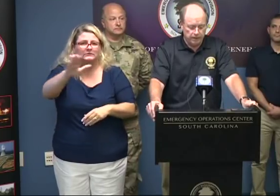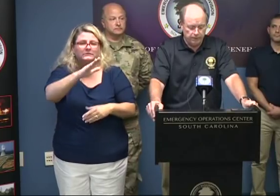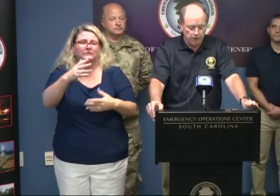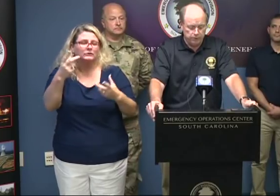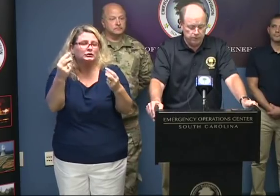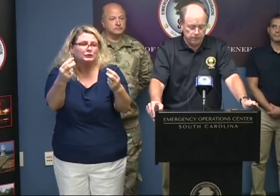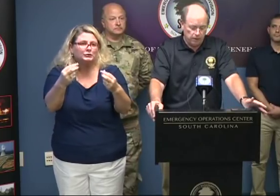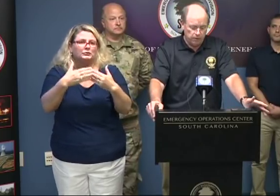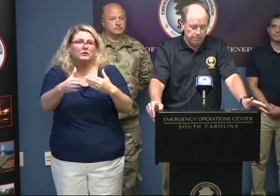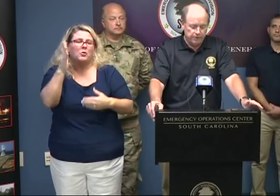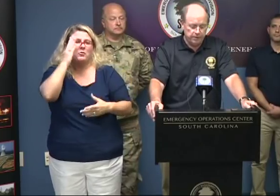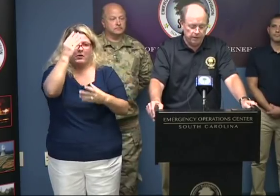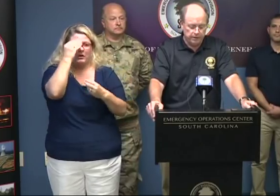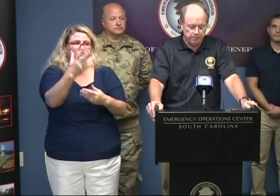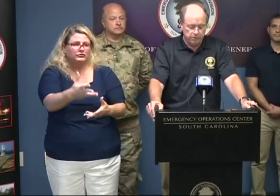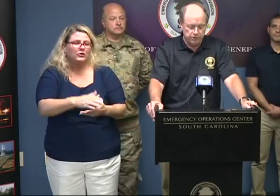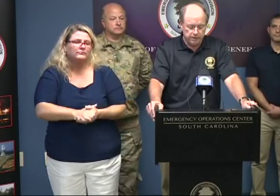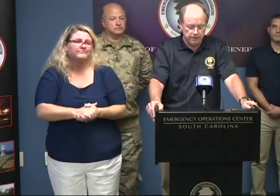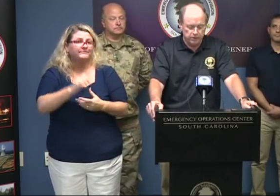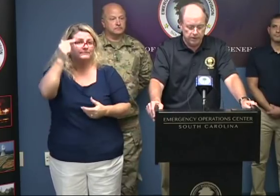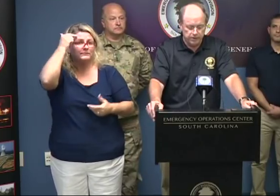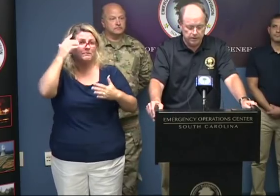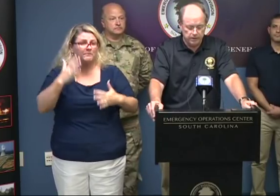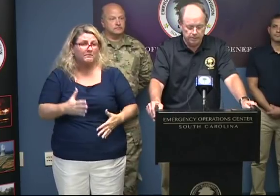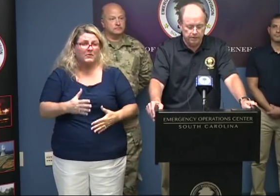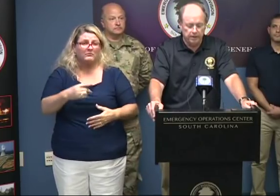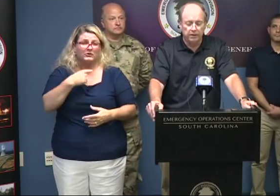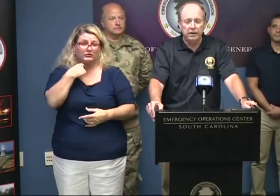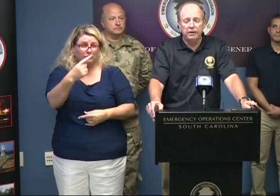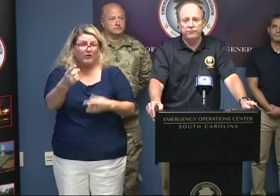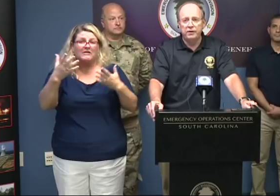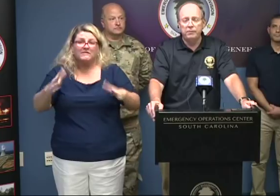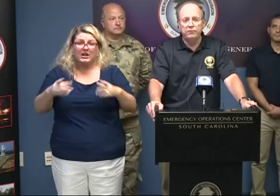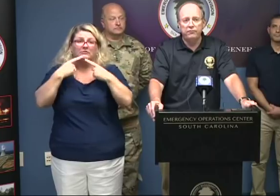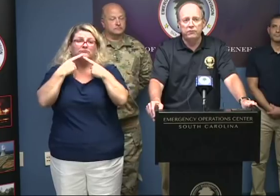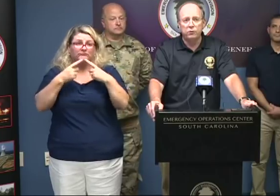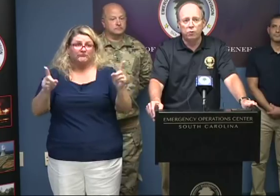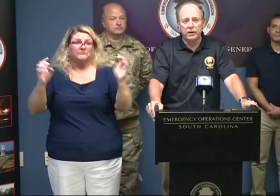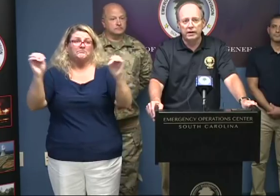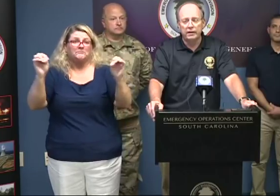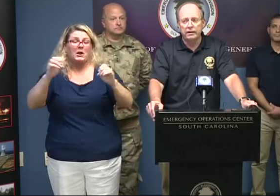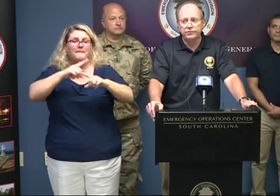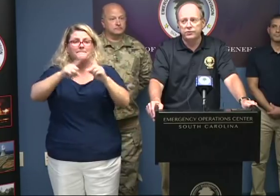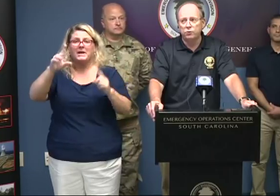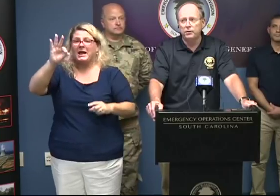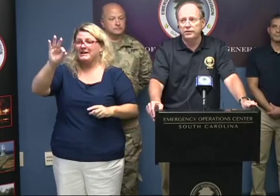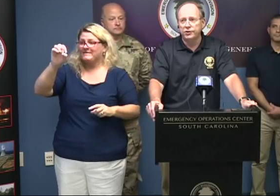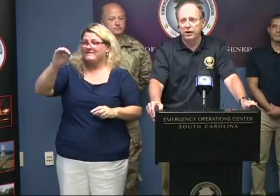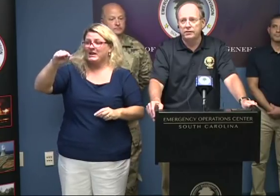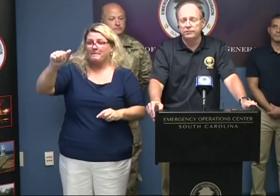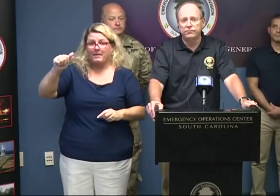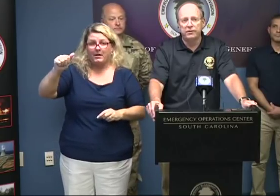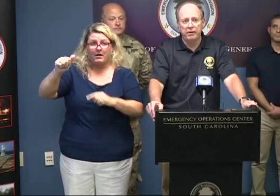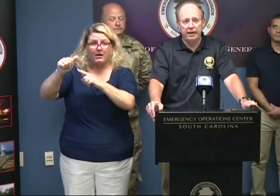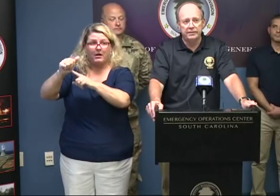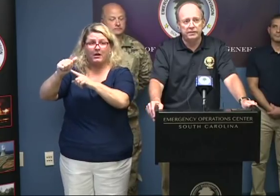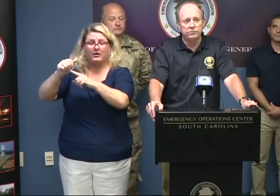The governor already mentioned about the emergency declaration. But our FEMA federal coordinating officer who will be in charge of FEMA assets